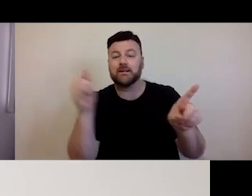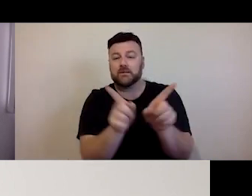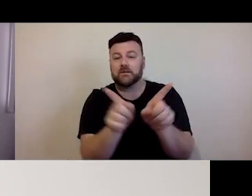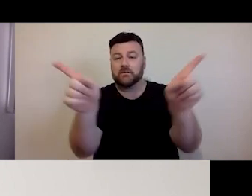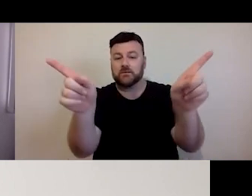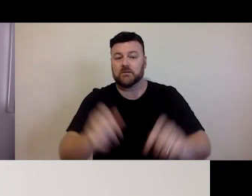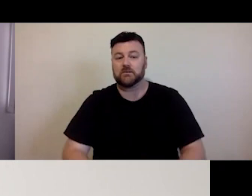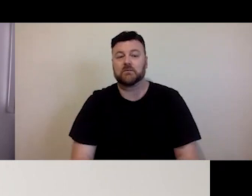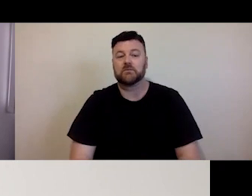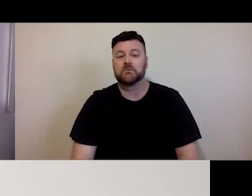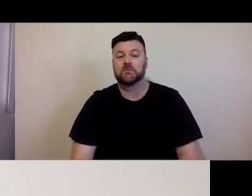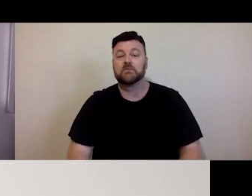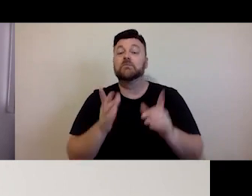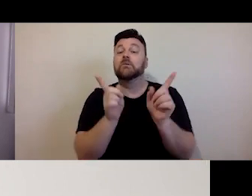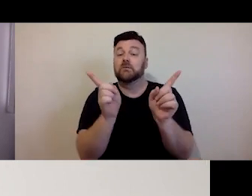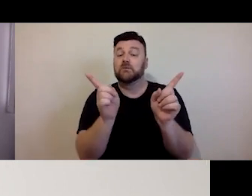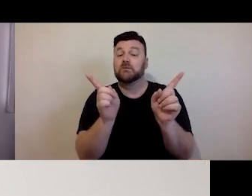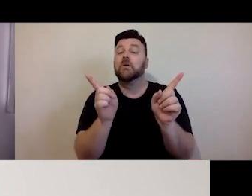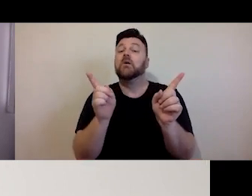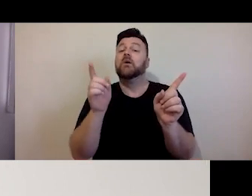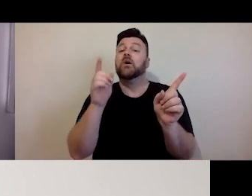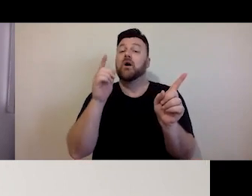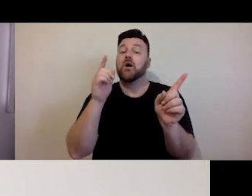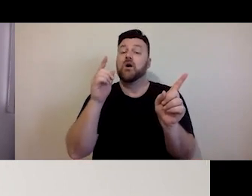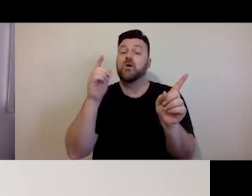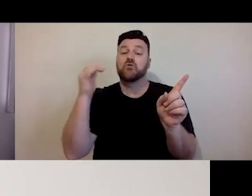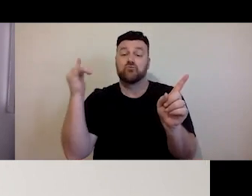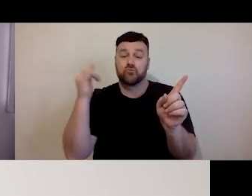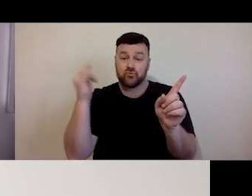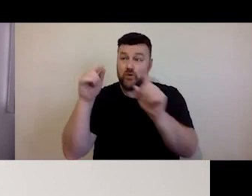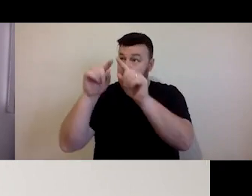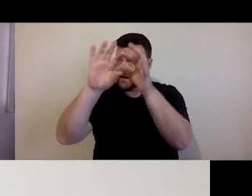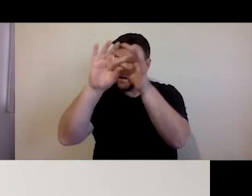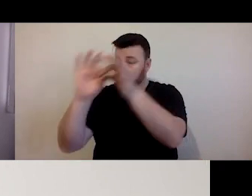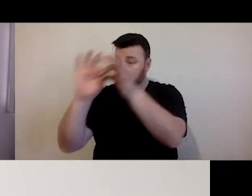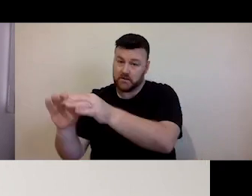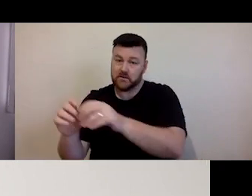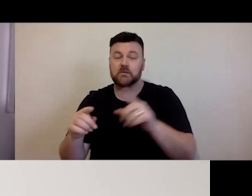There's a single track between the green and yellow in the dry river bed.